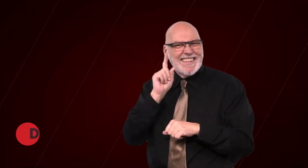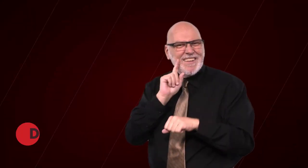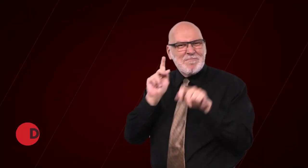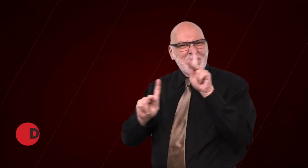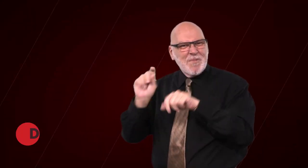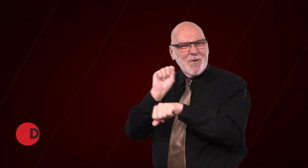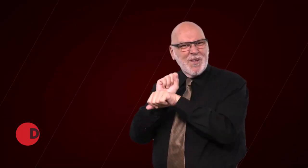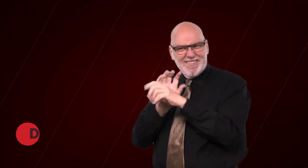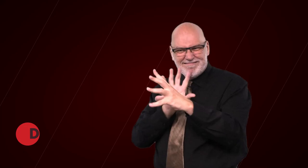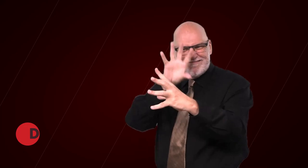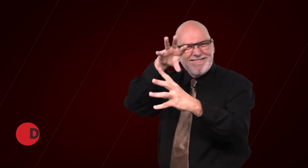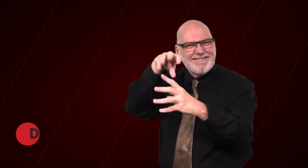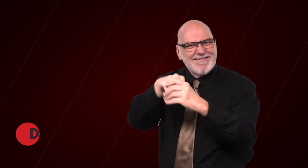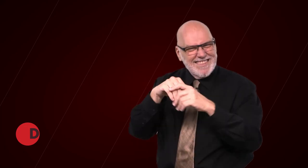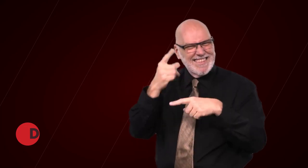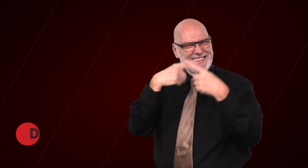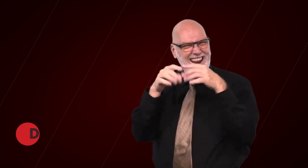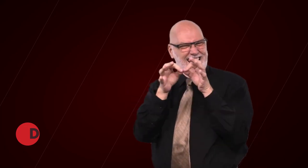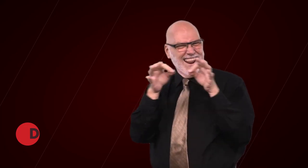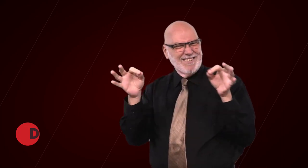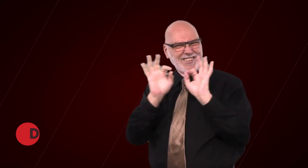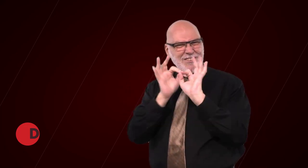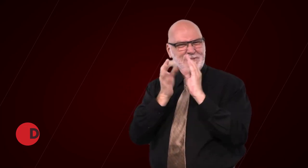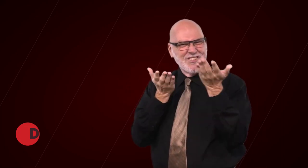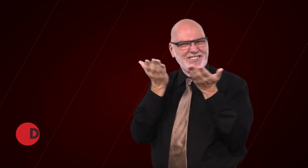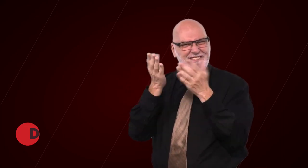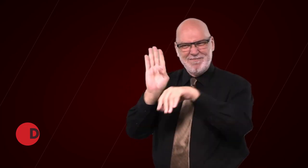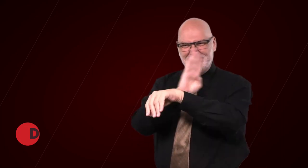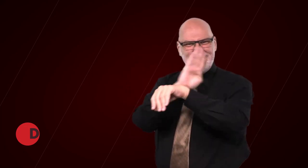[Anselmo]: How can Deaf people work in a sign language interpreting business